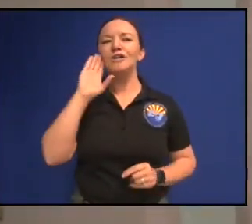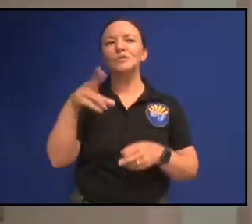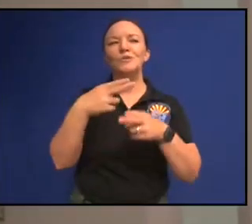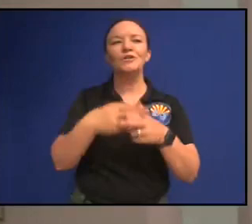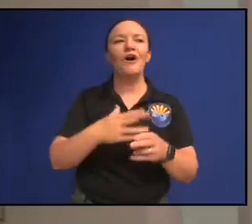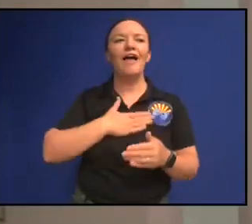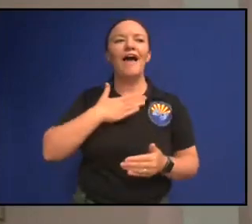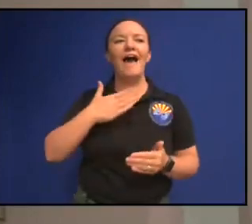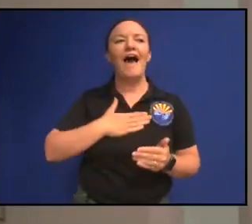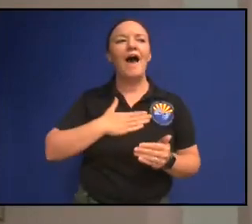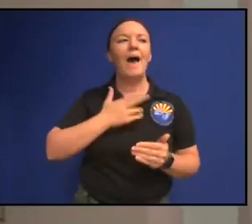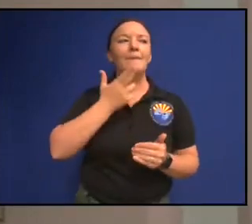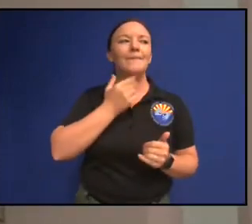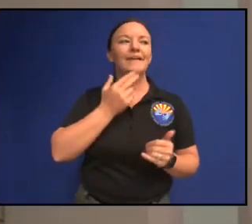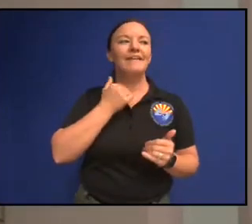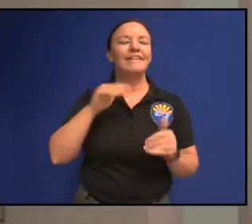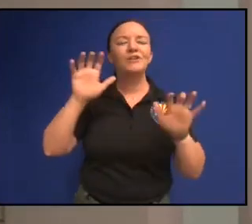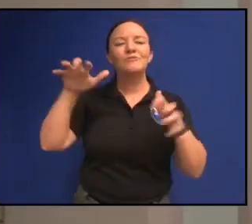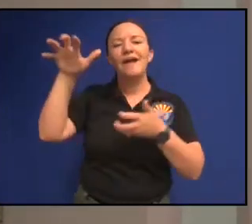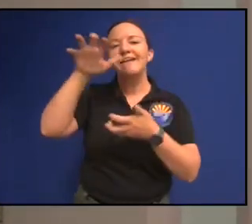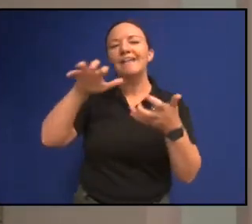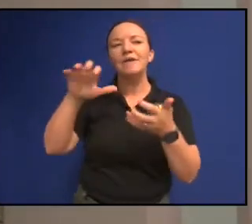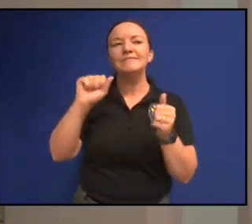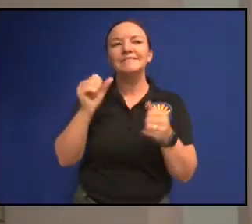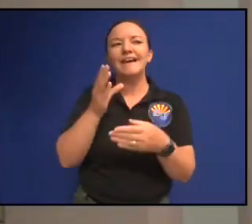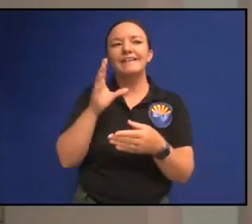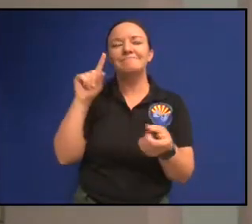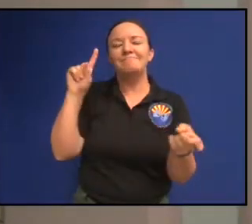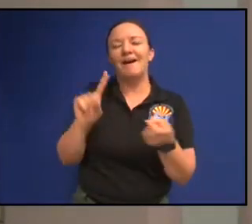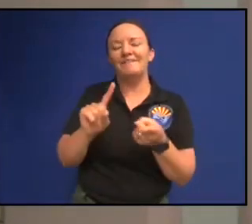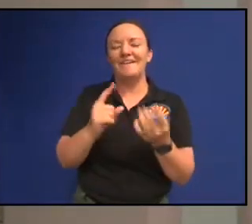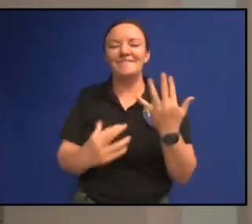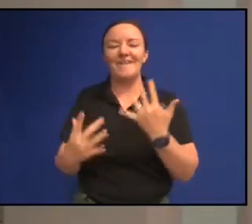BUT DEFINITELY PLAN FOR THE WORST, FOLKS. WE KNOW HOW DANGEROUS THESE FLASH FLOODS CAN BE.